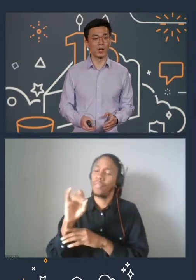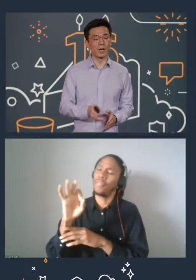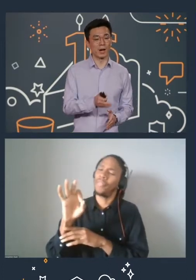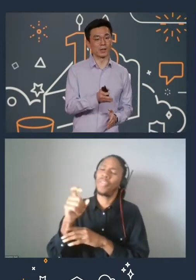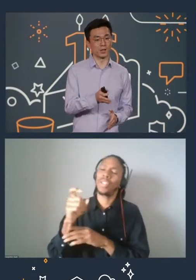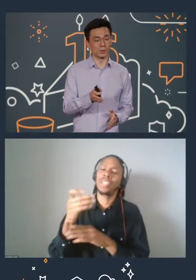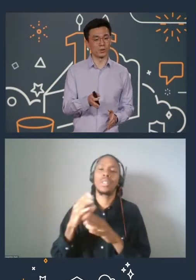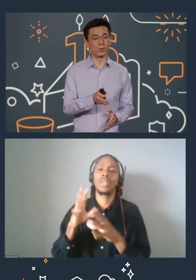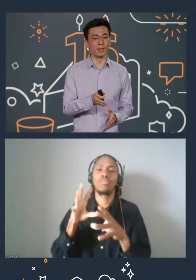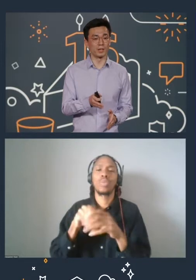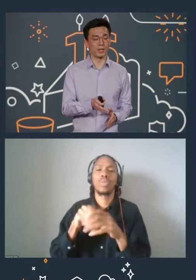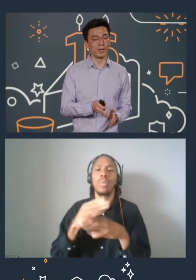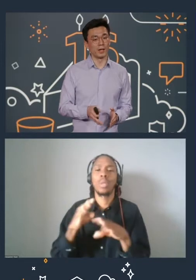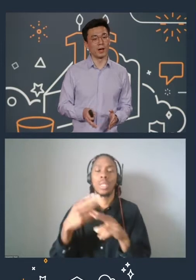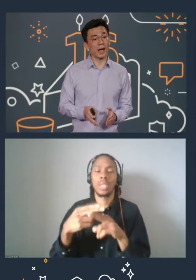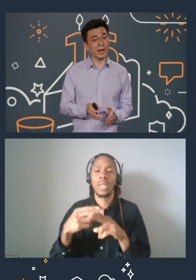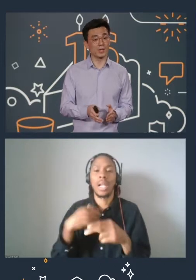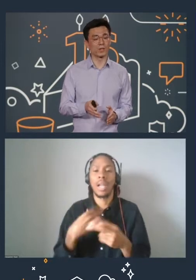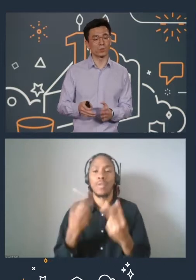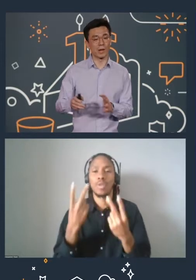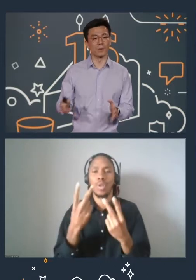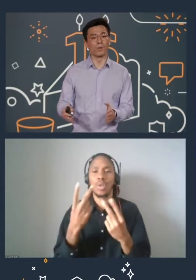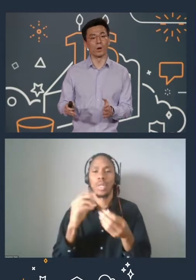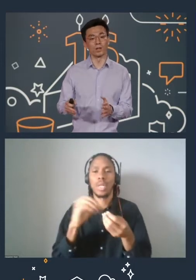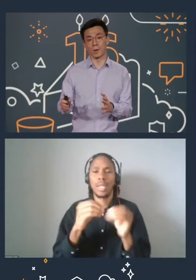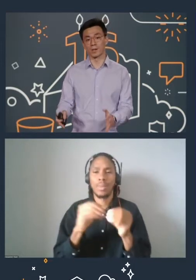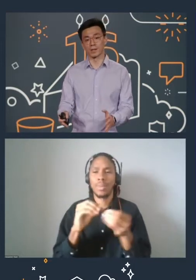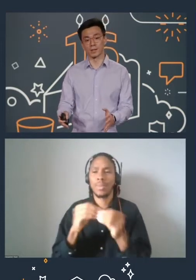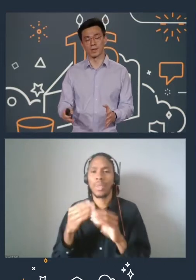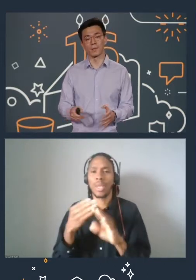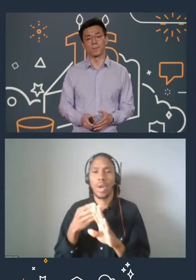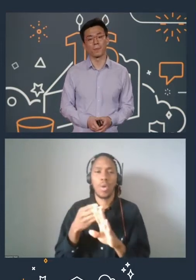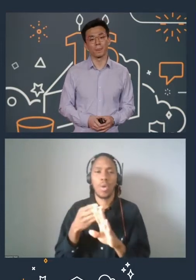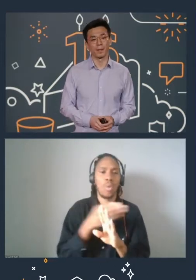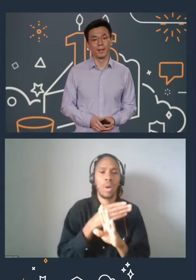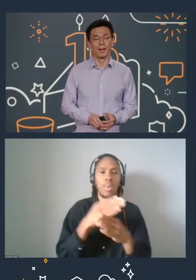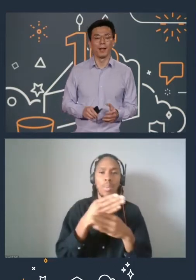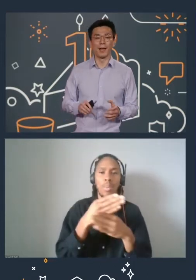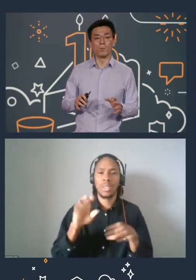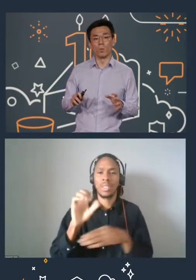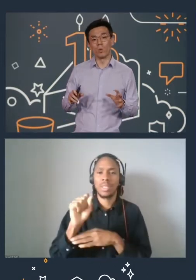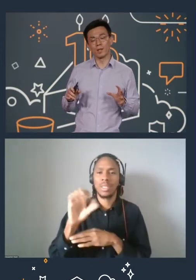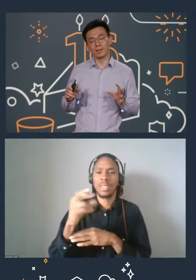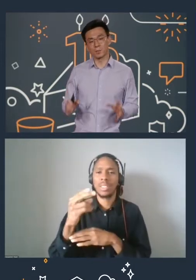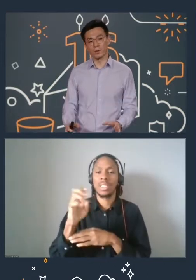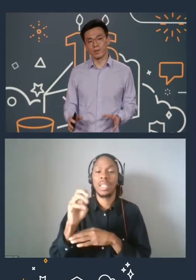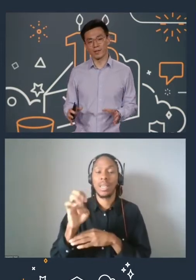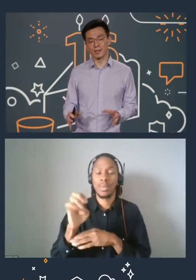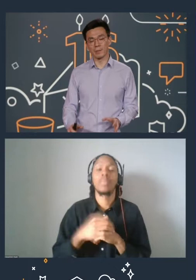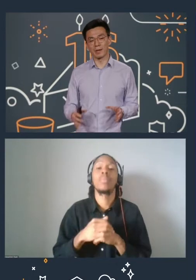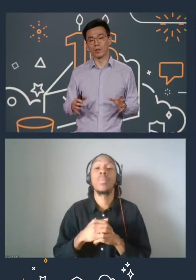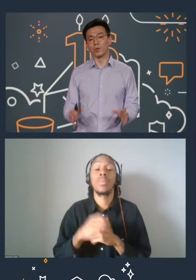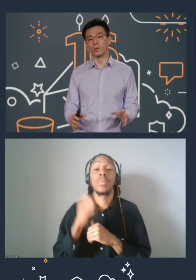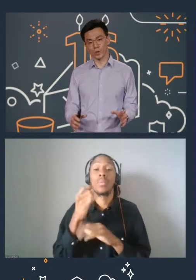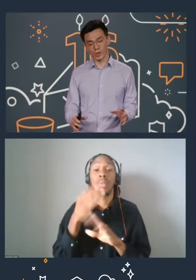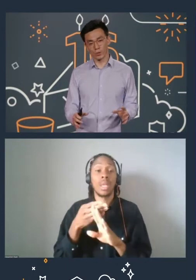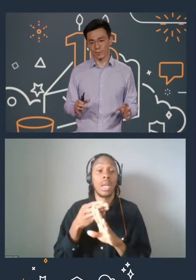there are sort of two digit hashes right before the partition scheme. And what this prefix naming can do for you